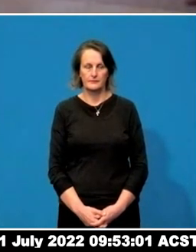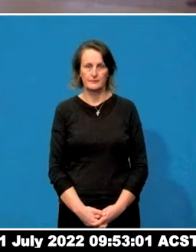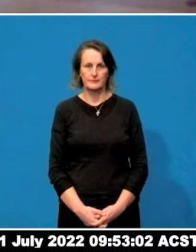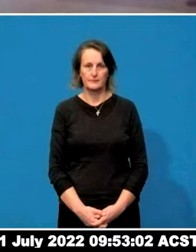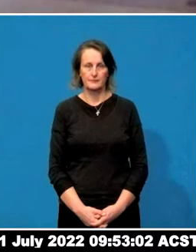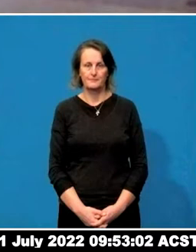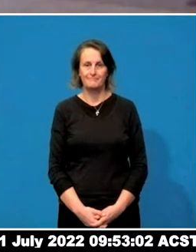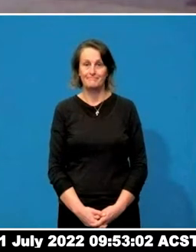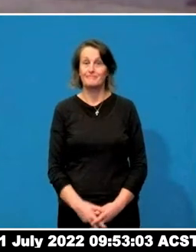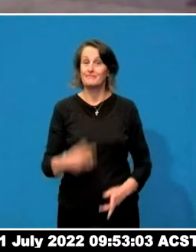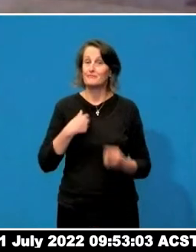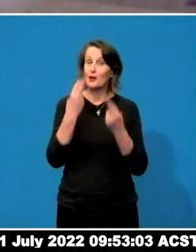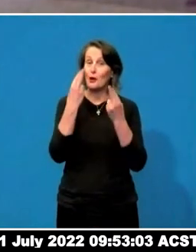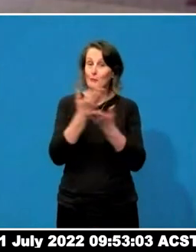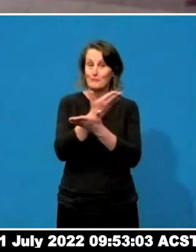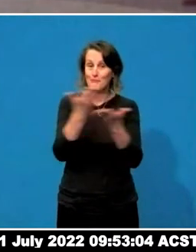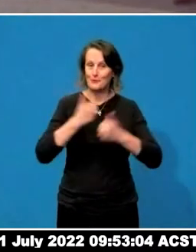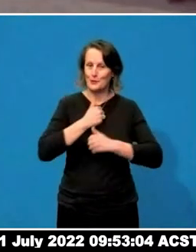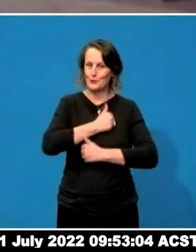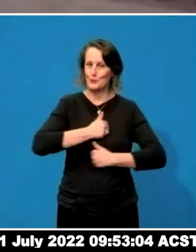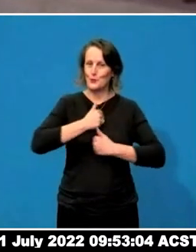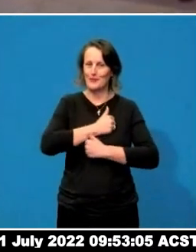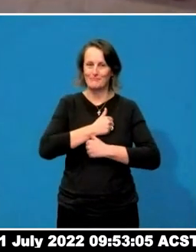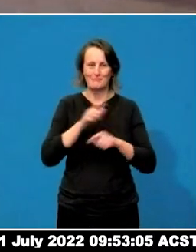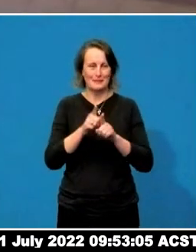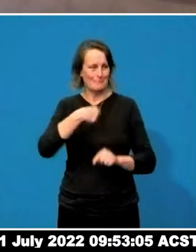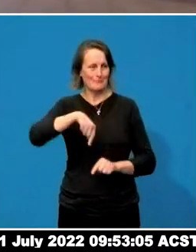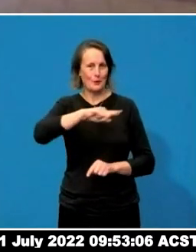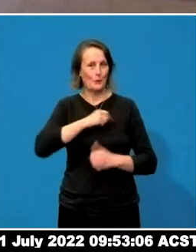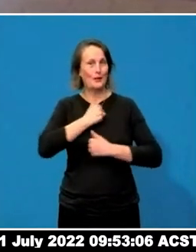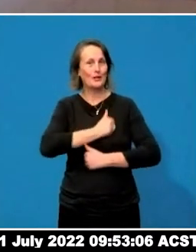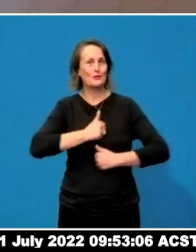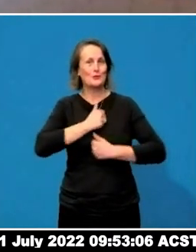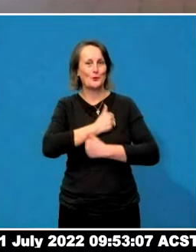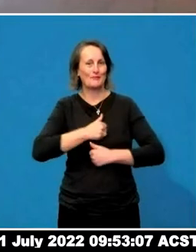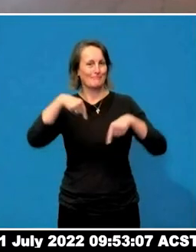Well, I hope you enjoyed that just as much as we enjoyed, you know, giving this smoking ceremony to you all.